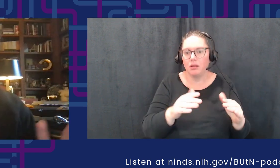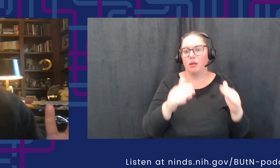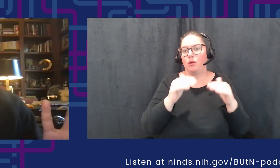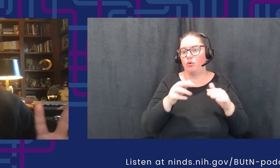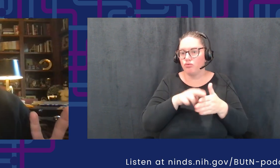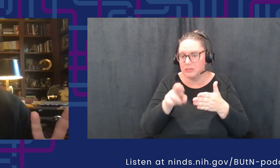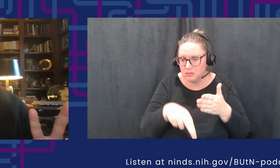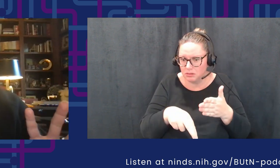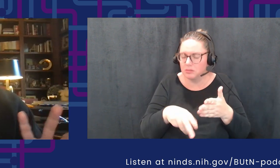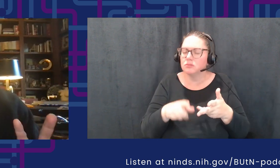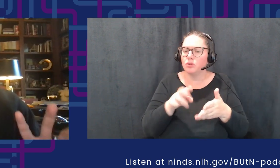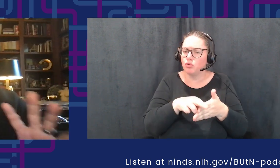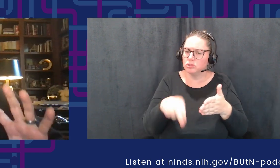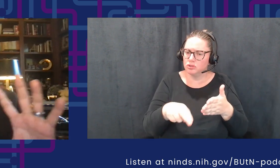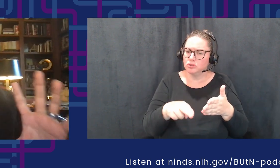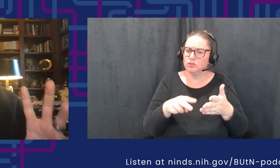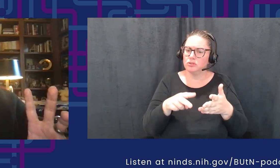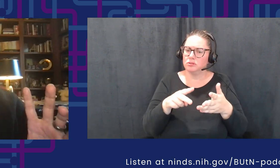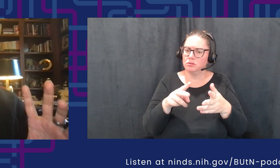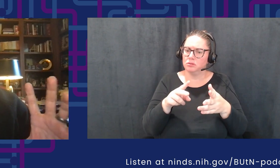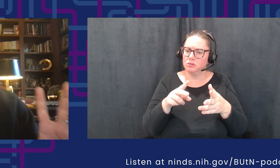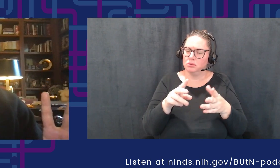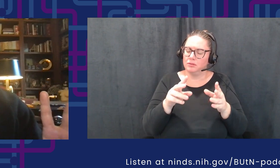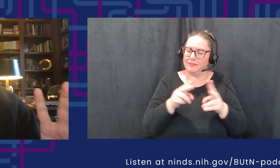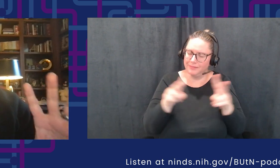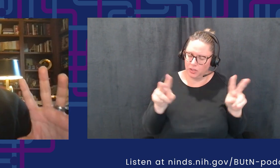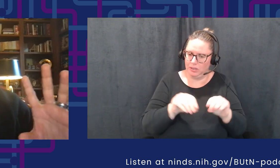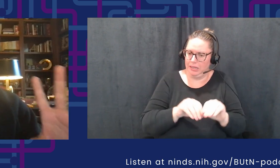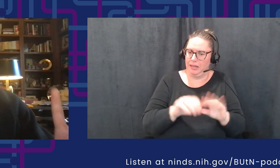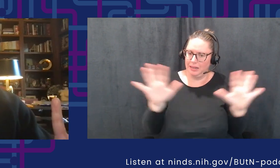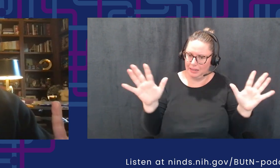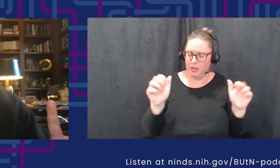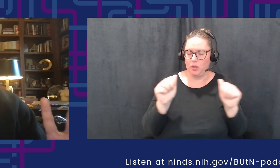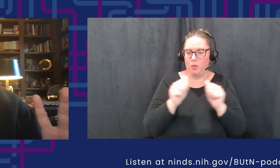and the results are extraordinarily clear with clear graphics.